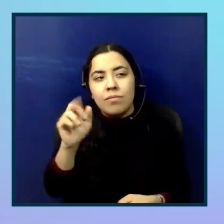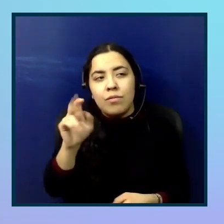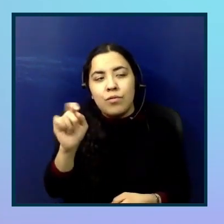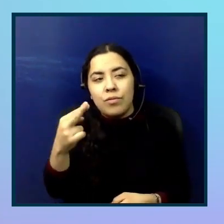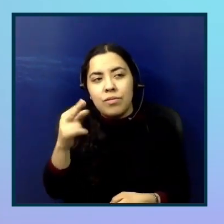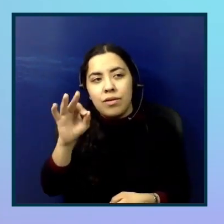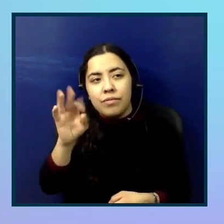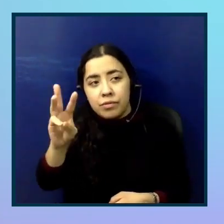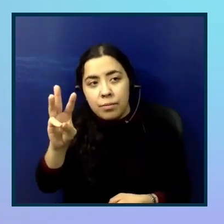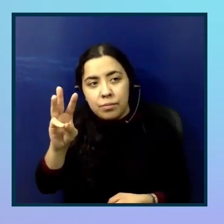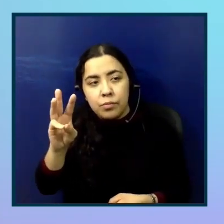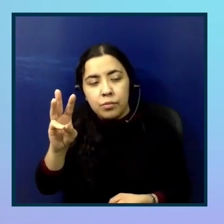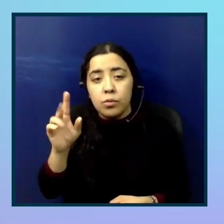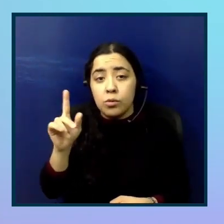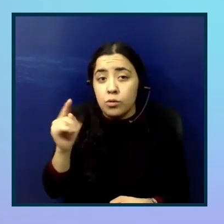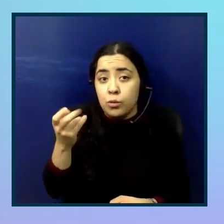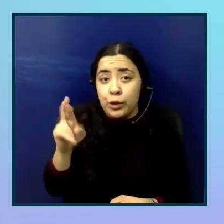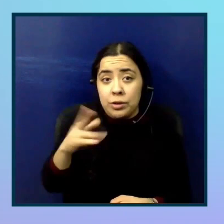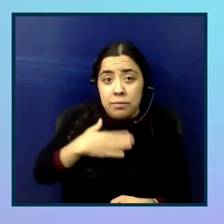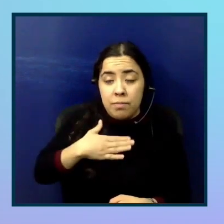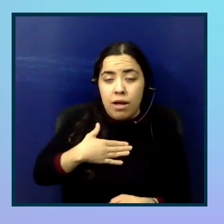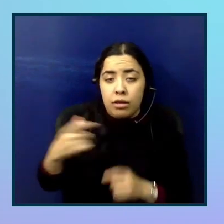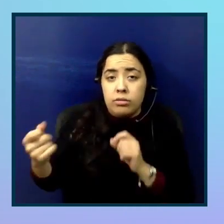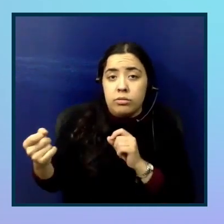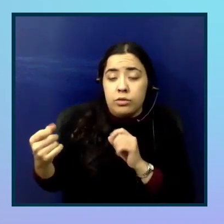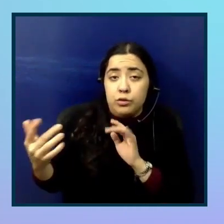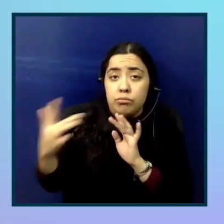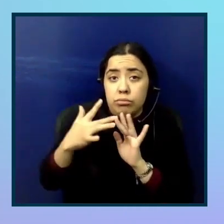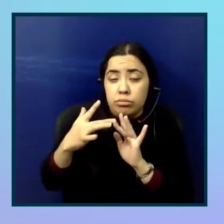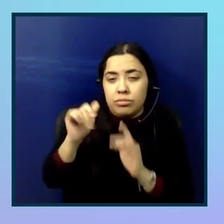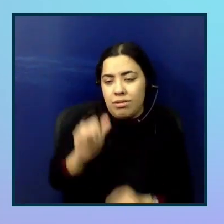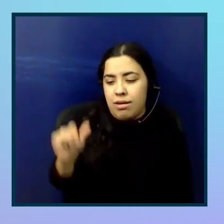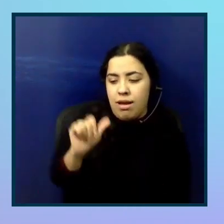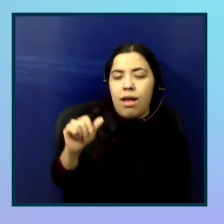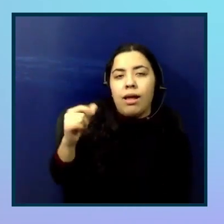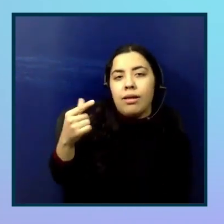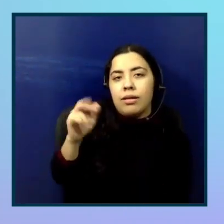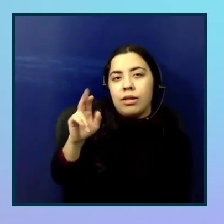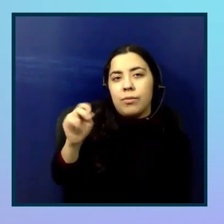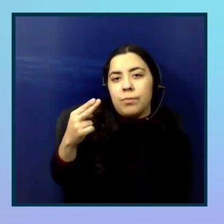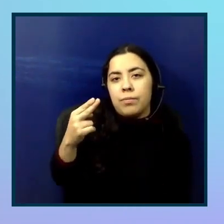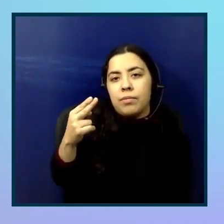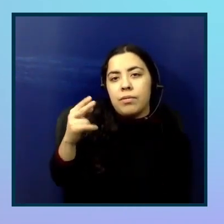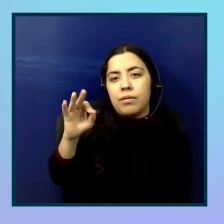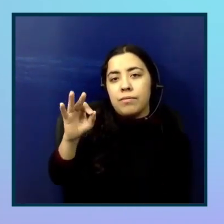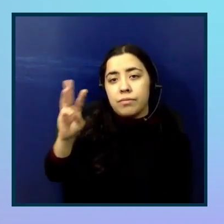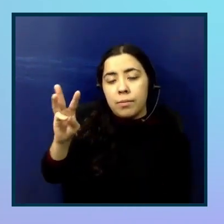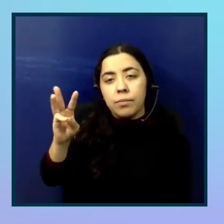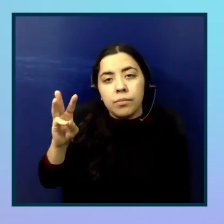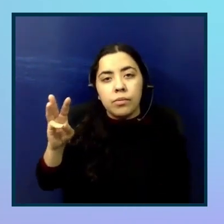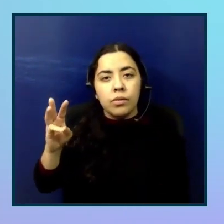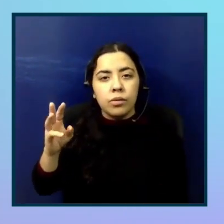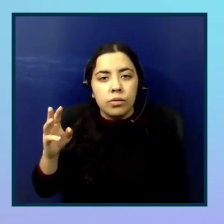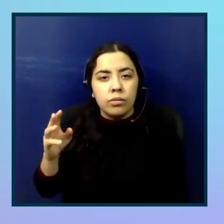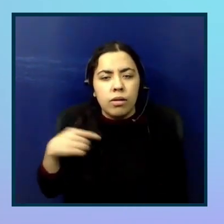and I will try and reference something to y'all. So I spend a lot of time on things like the demographics. I mean, that was just me.